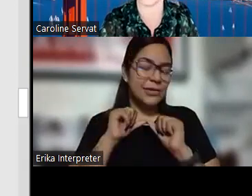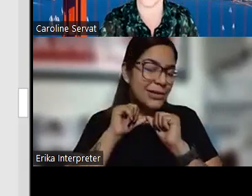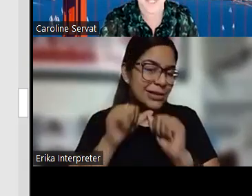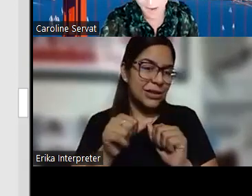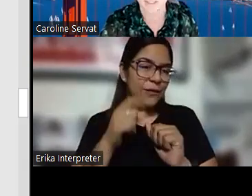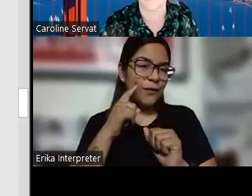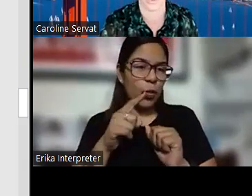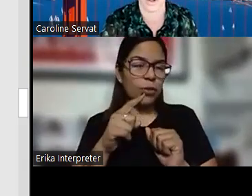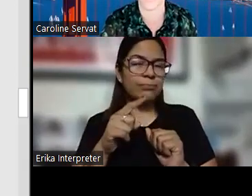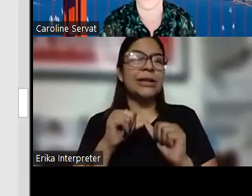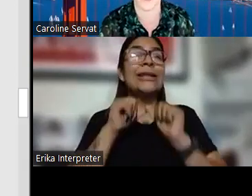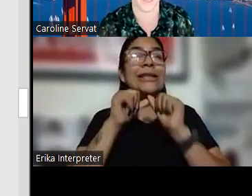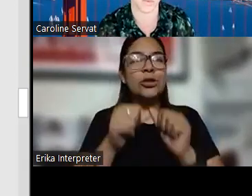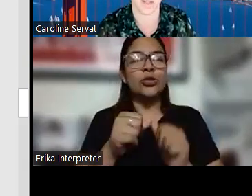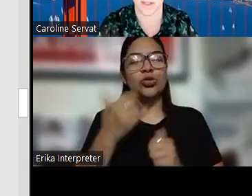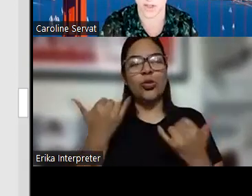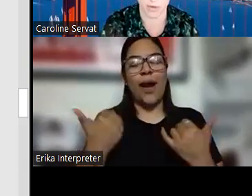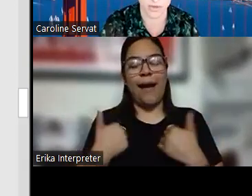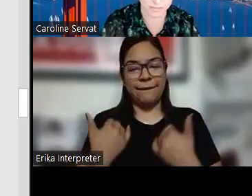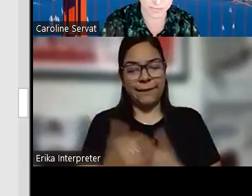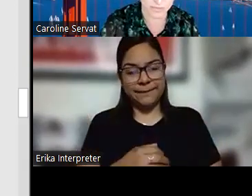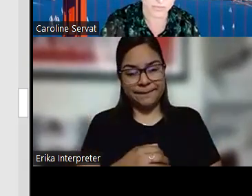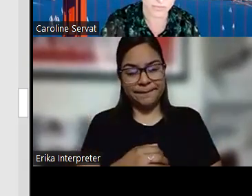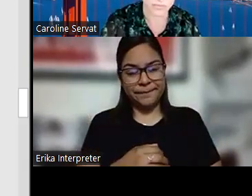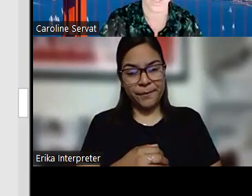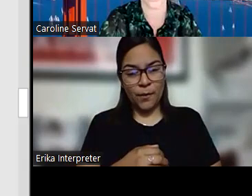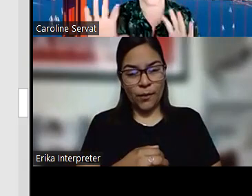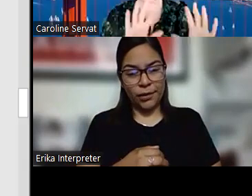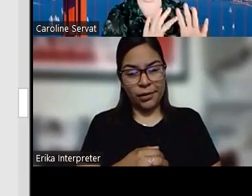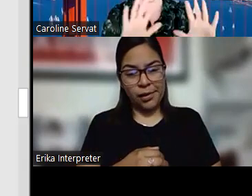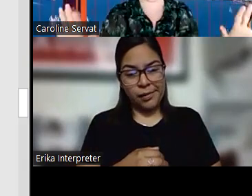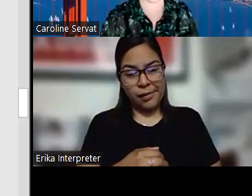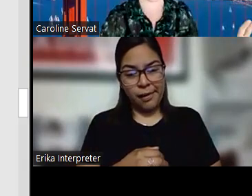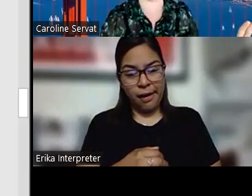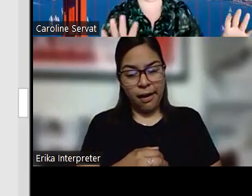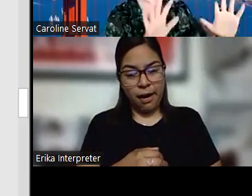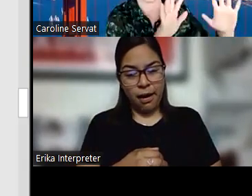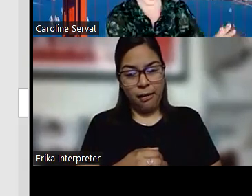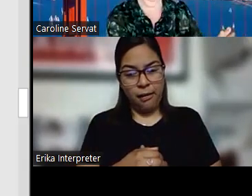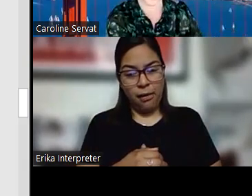and prospective Partners as well as consumers so the two lenses here would be Communications